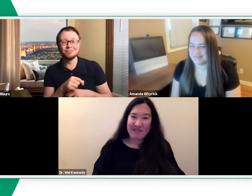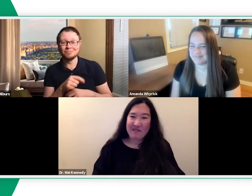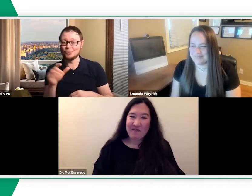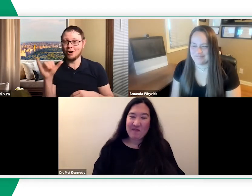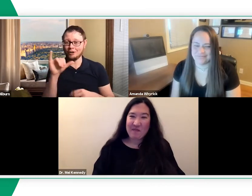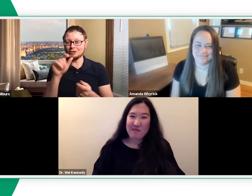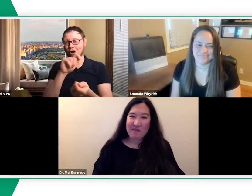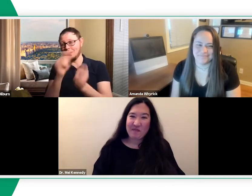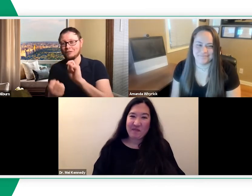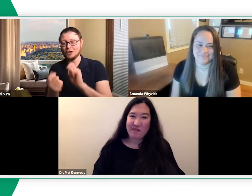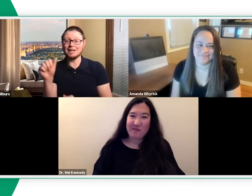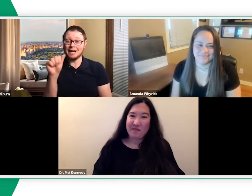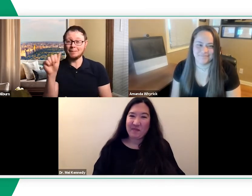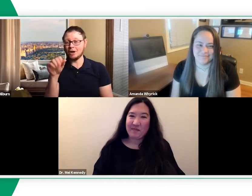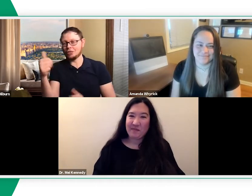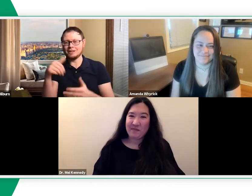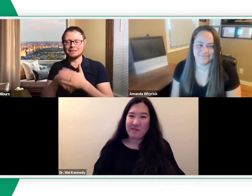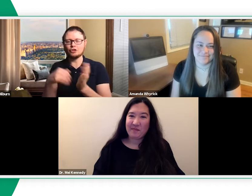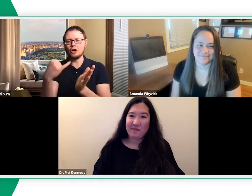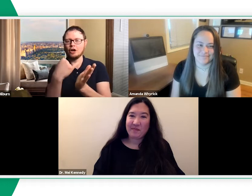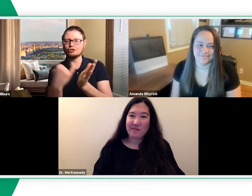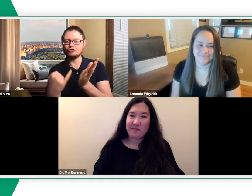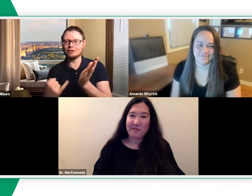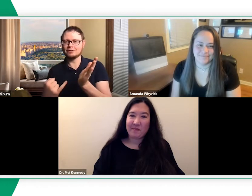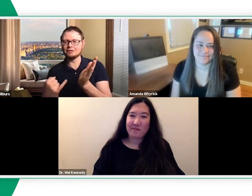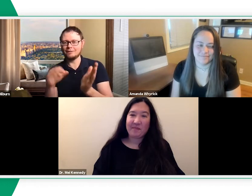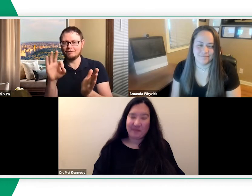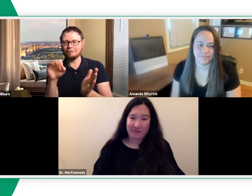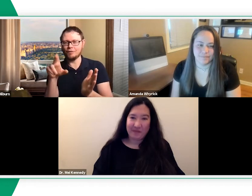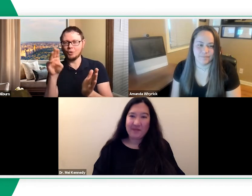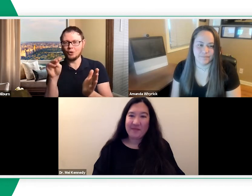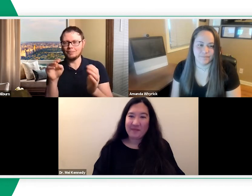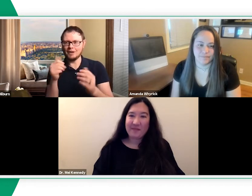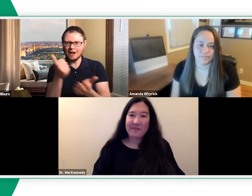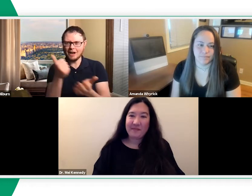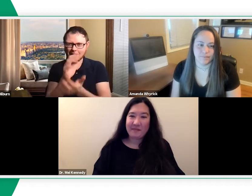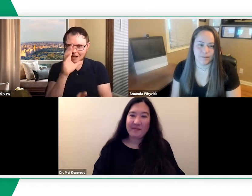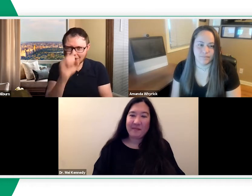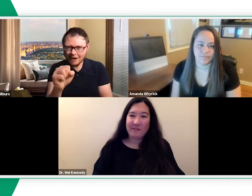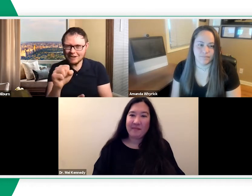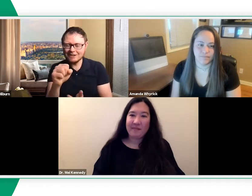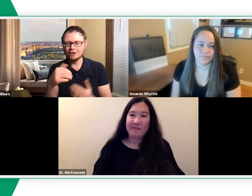more. We've converted Amanda and some others into